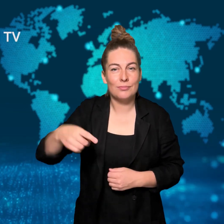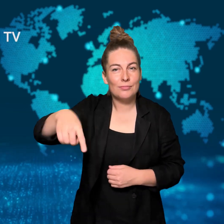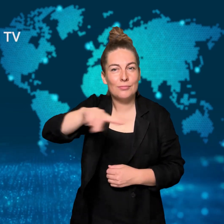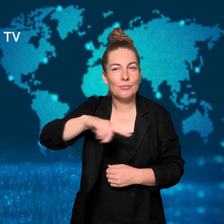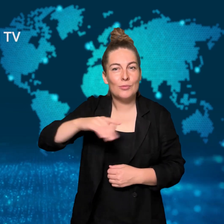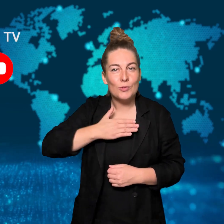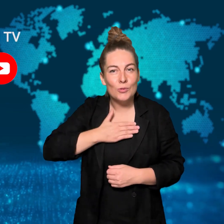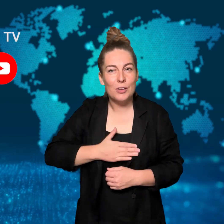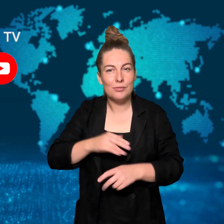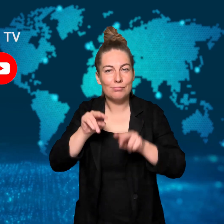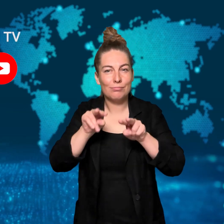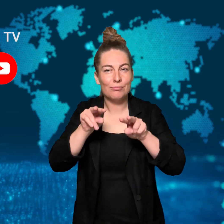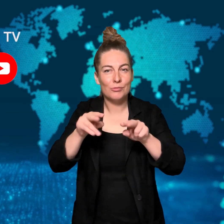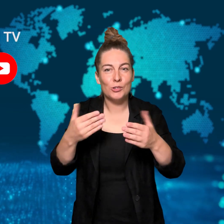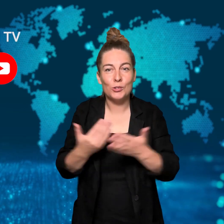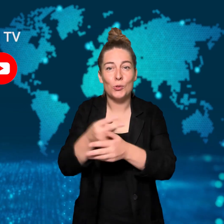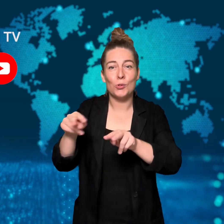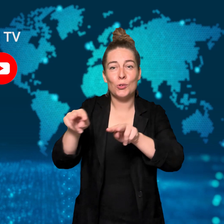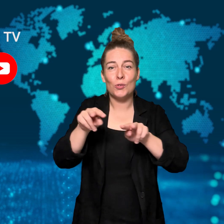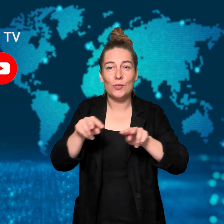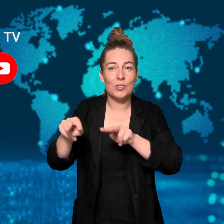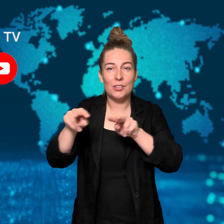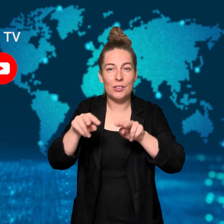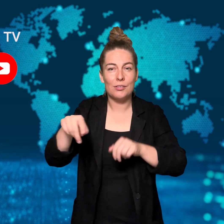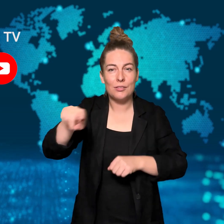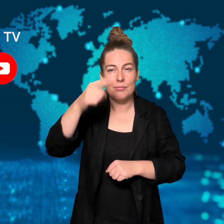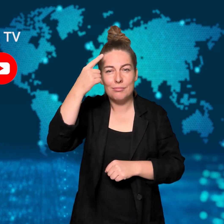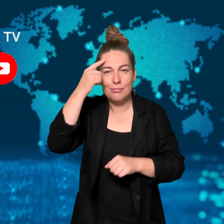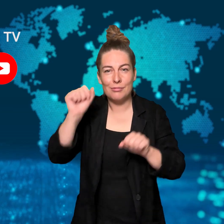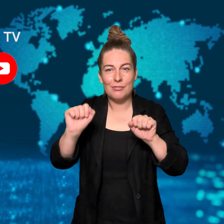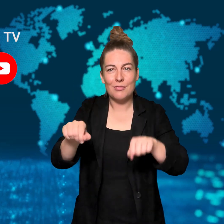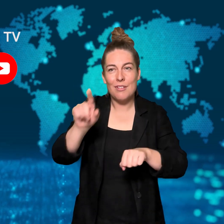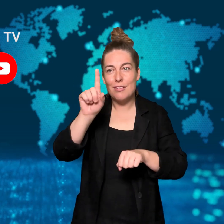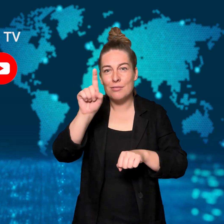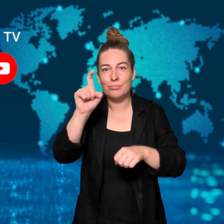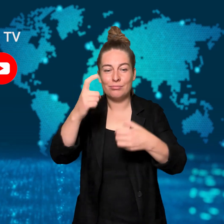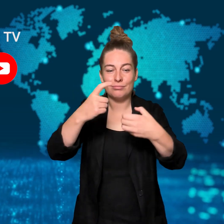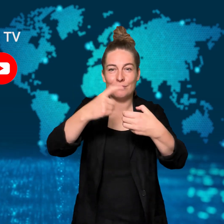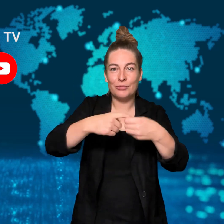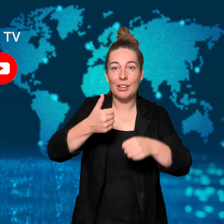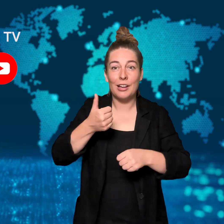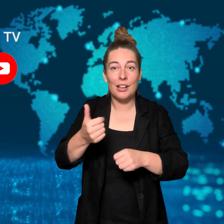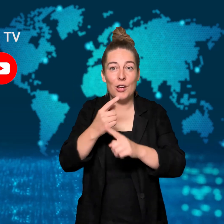Don't forget to subscribe, like, and follow H3 World TV